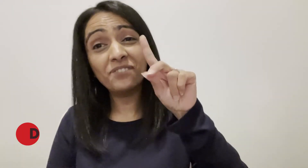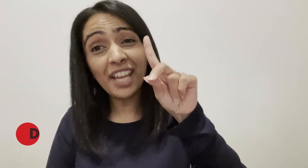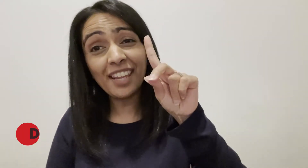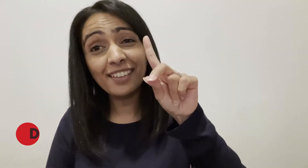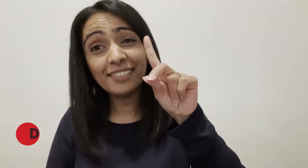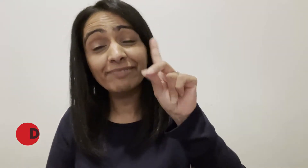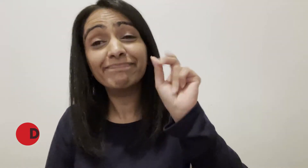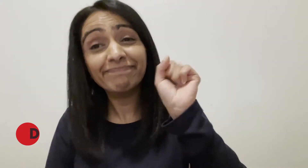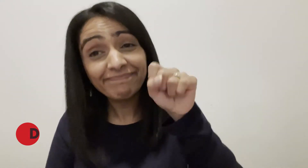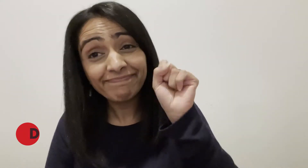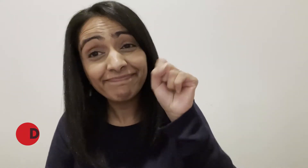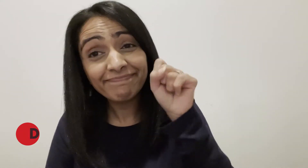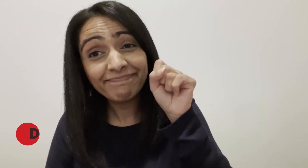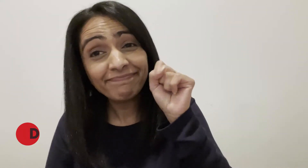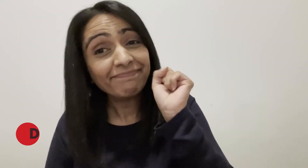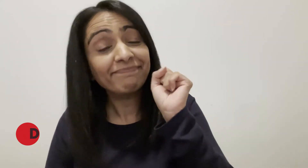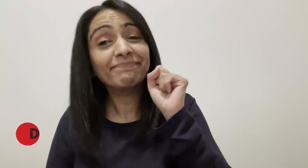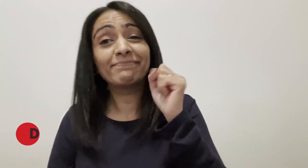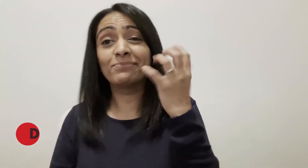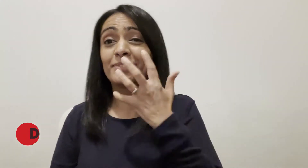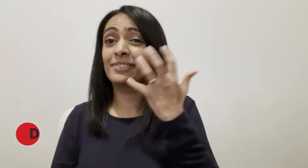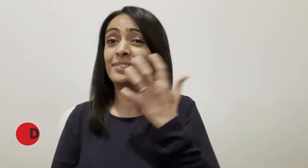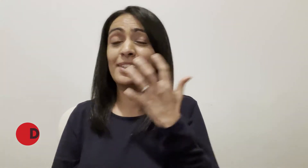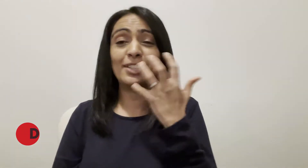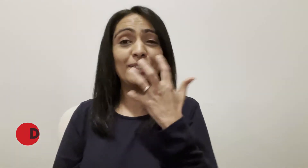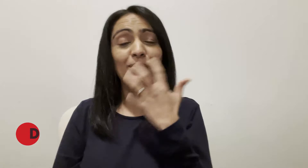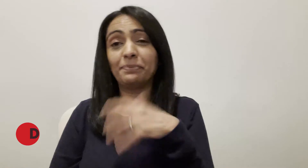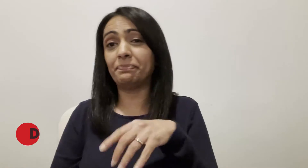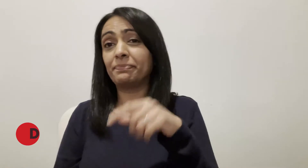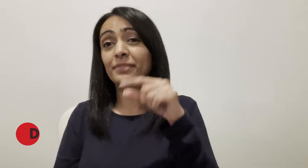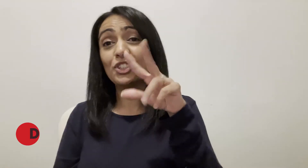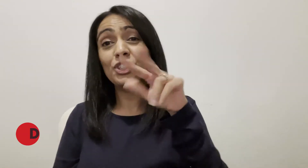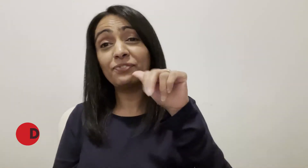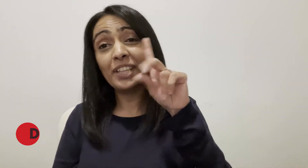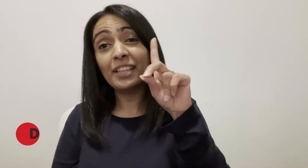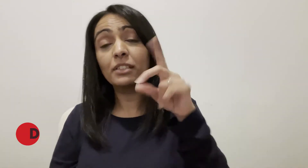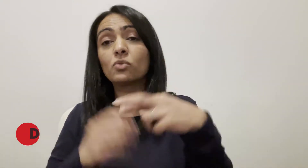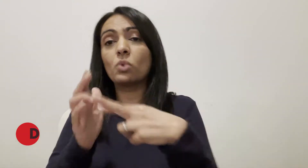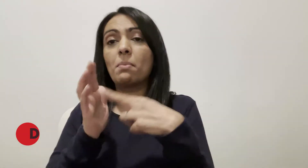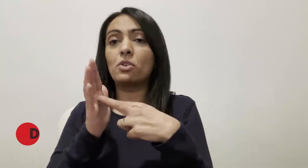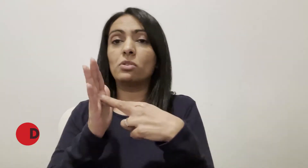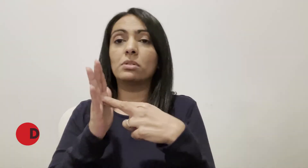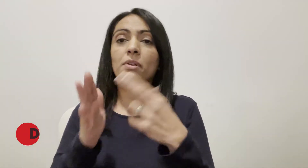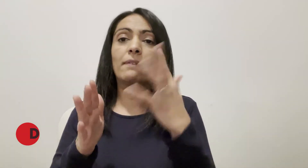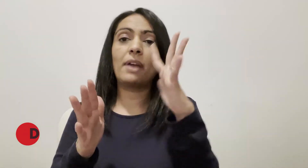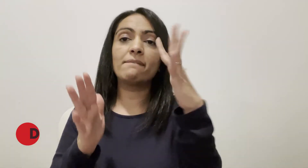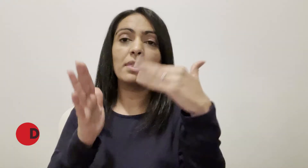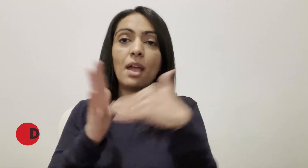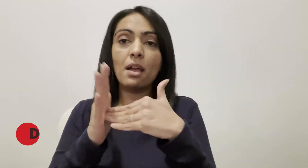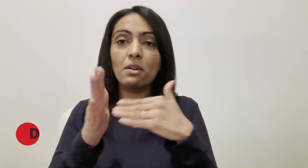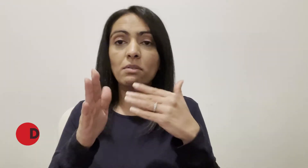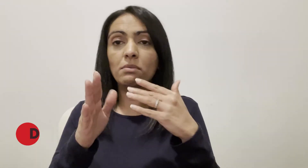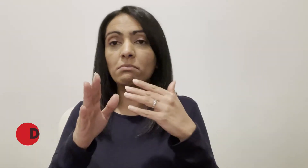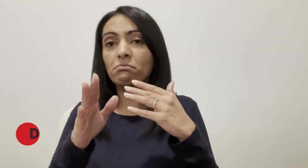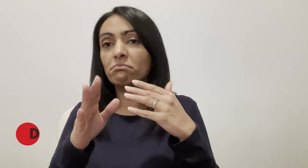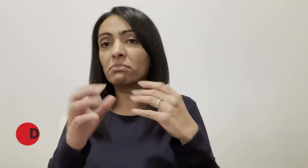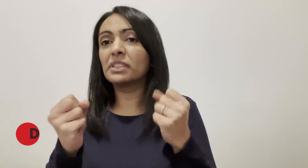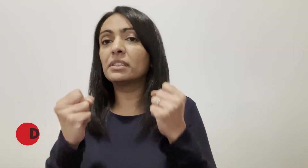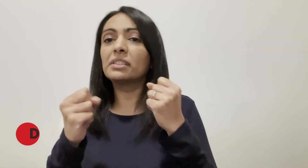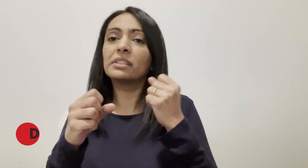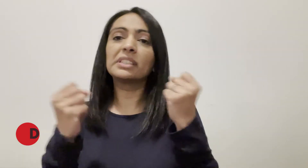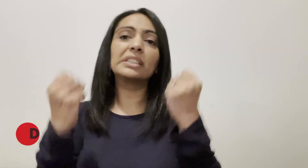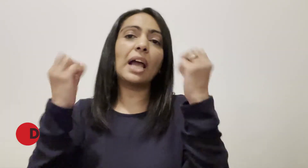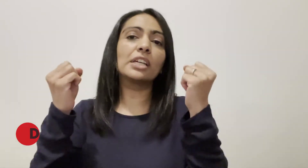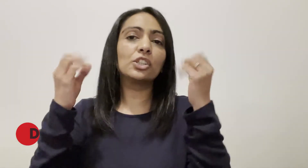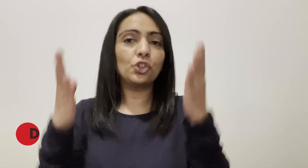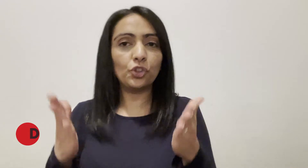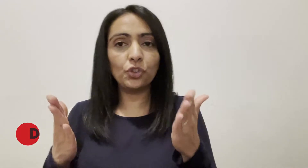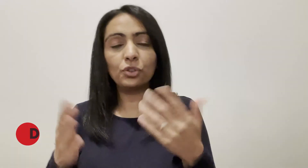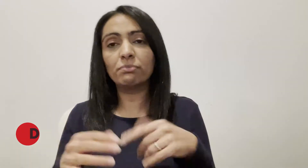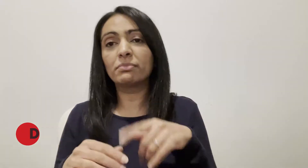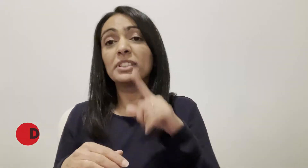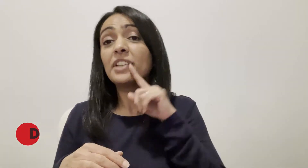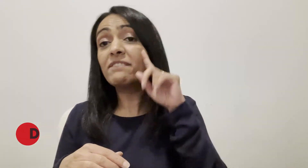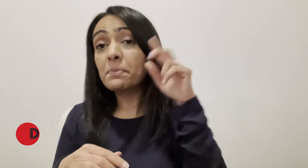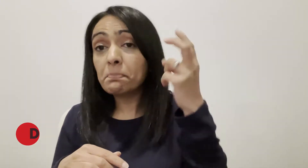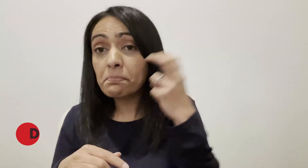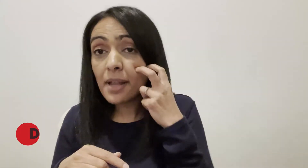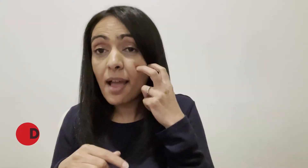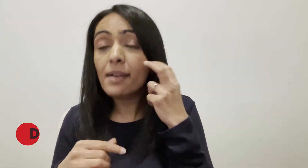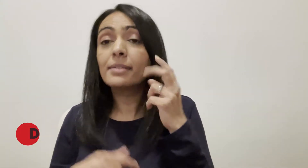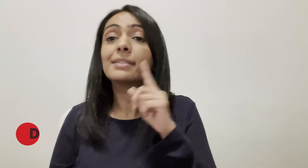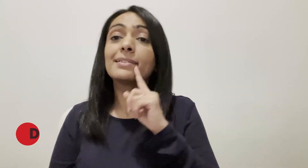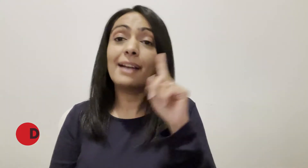that's GVAD! GVAD represents 5,000 people... signers, Deaf-Blind,